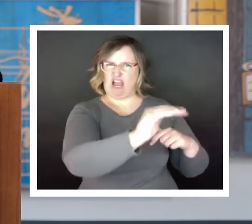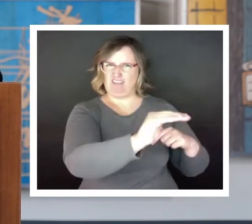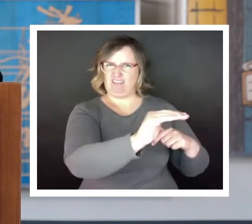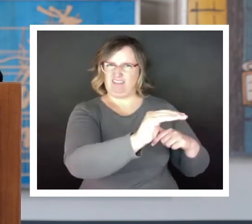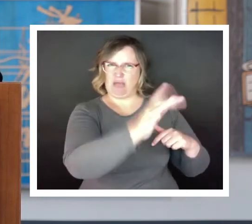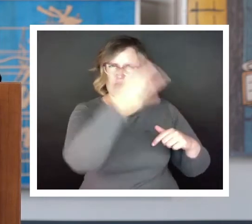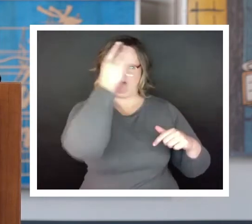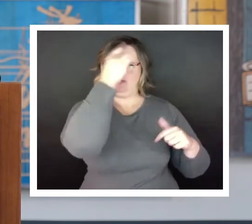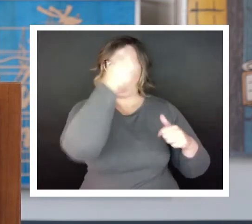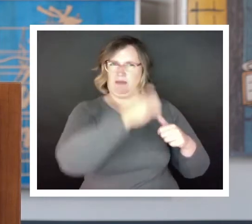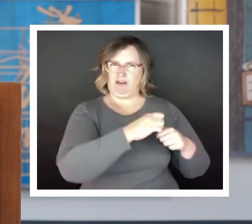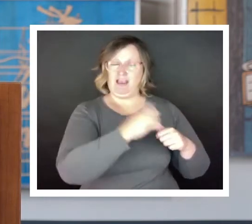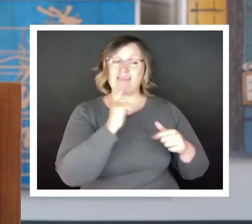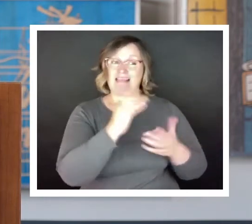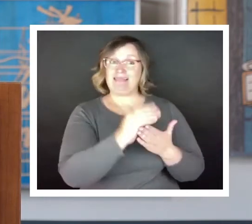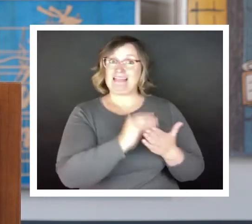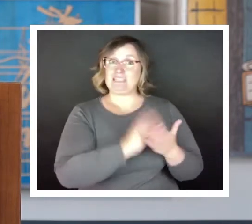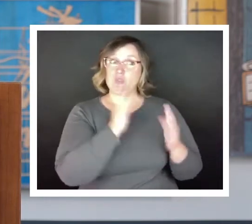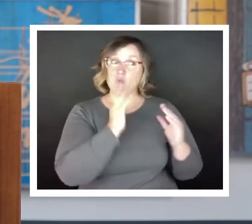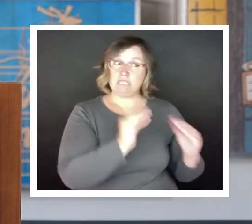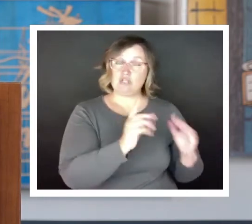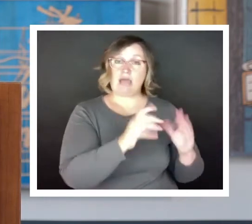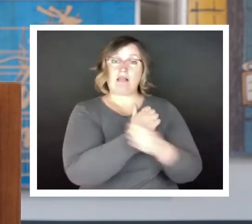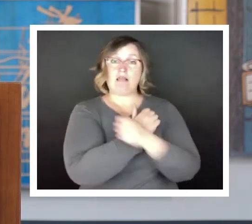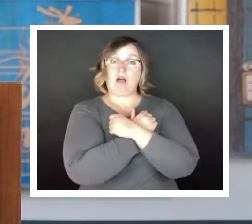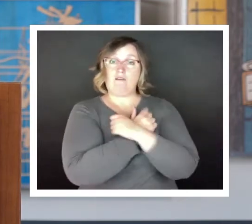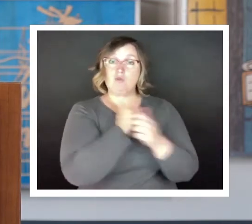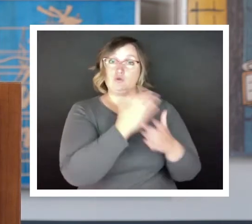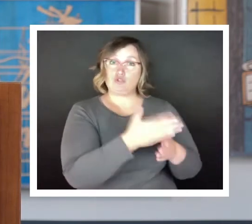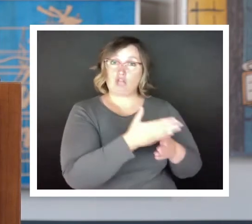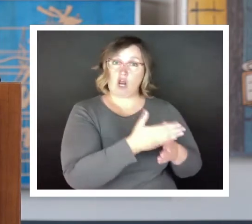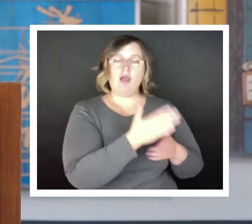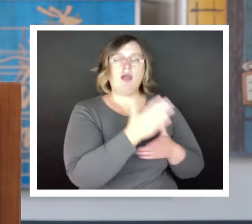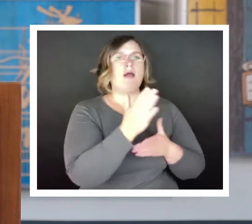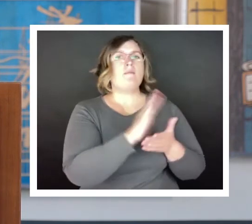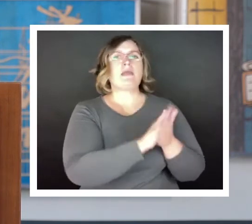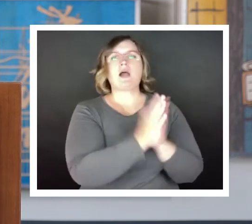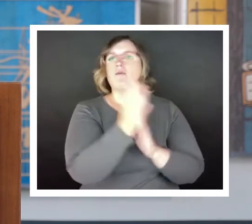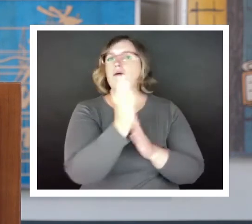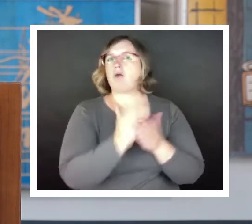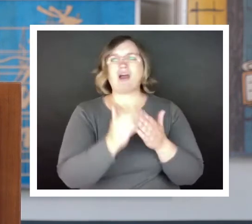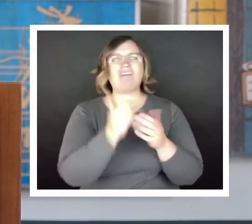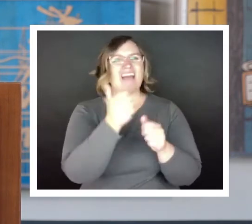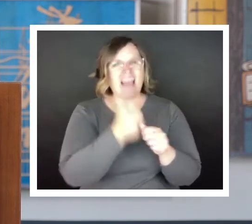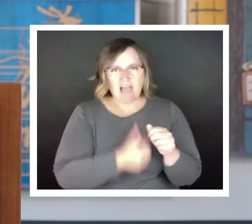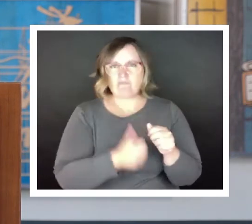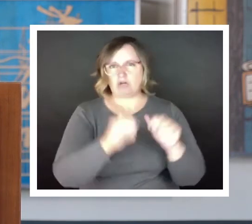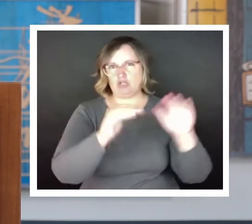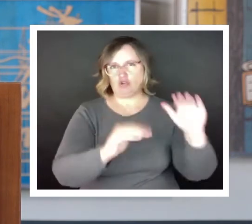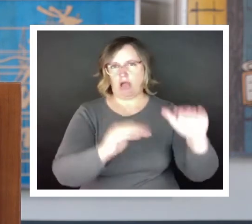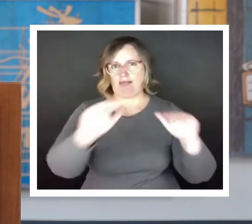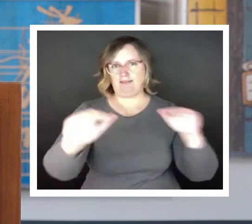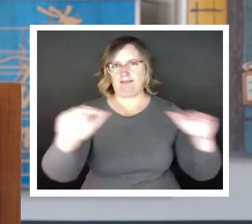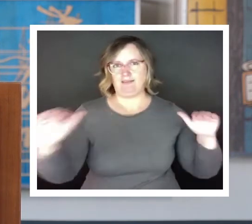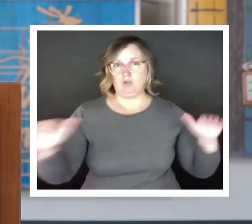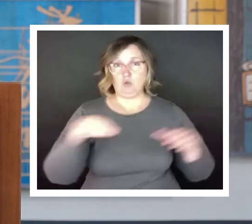The lessons you teach and the love you share become a part of every single child who sits in one of your desks.